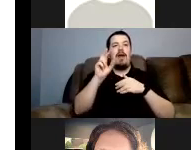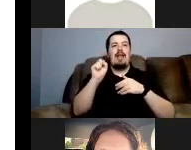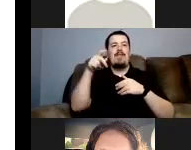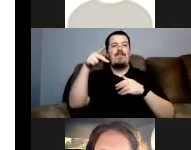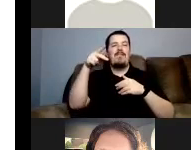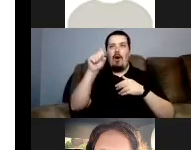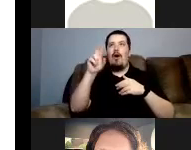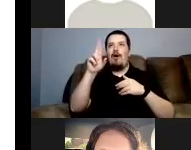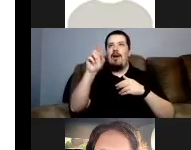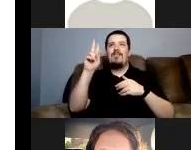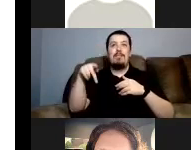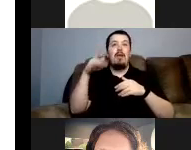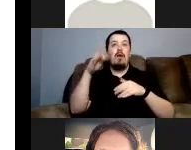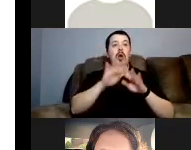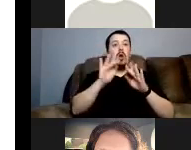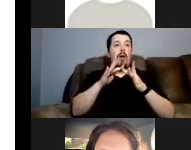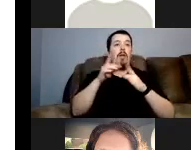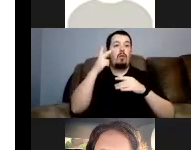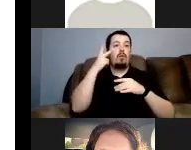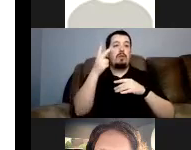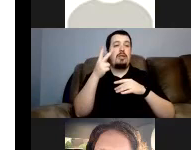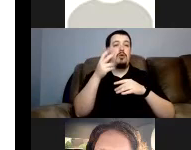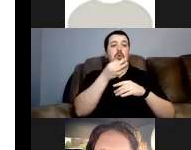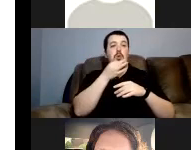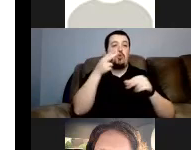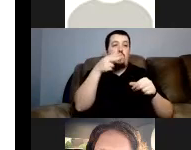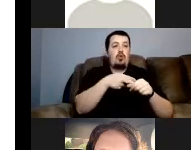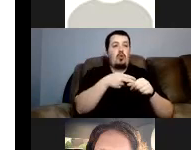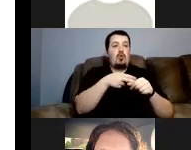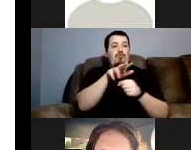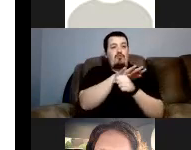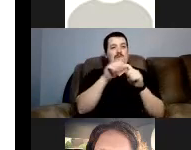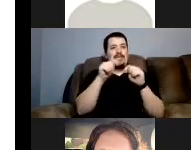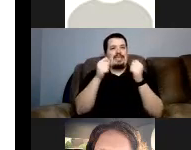website. You'll hear about us soon, about joining local teams and getting going with your Facebook